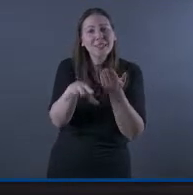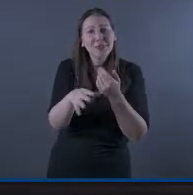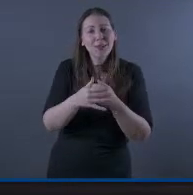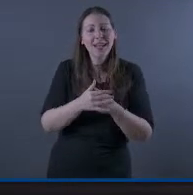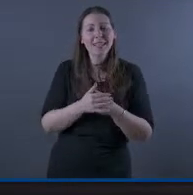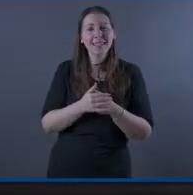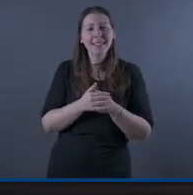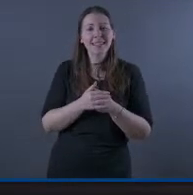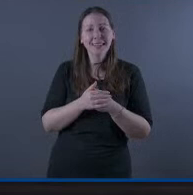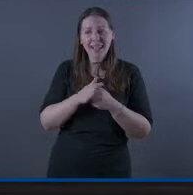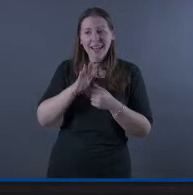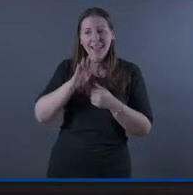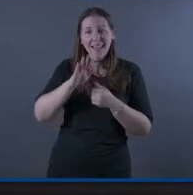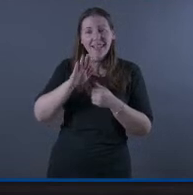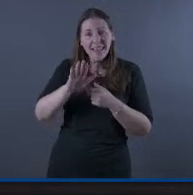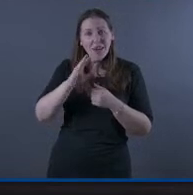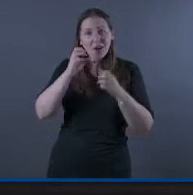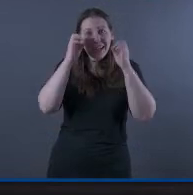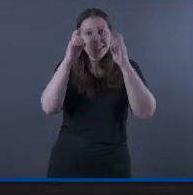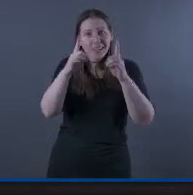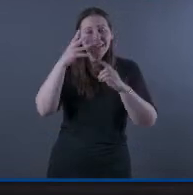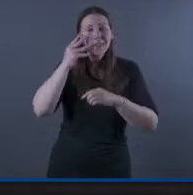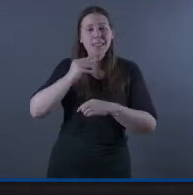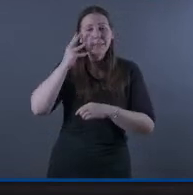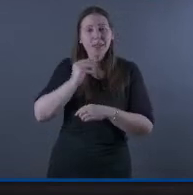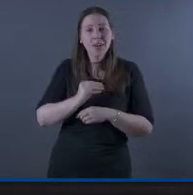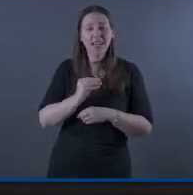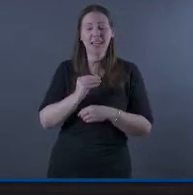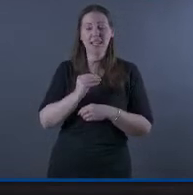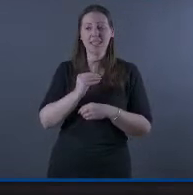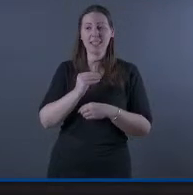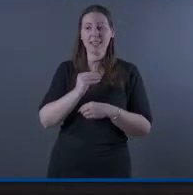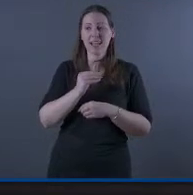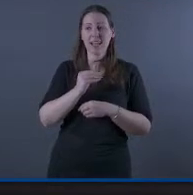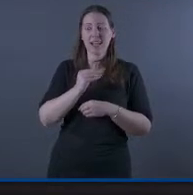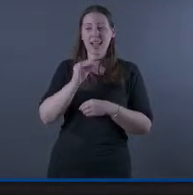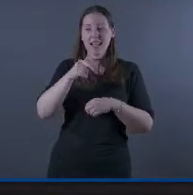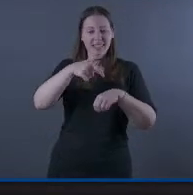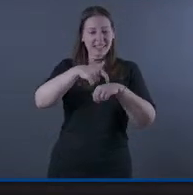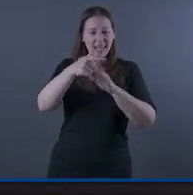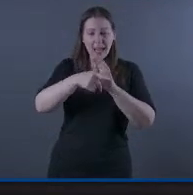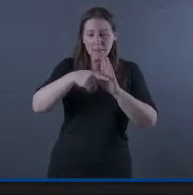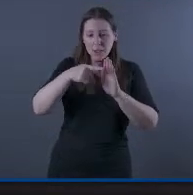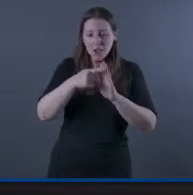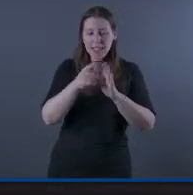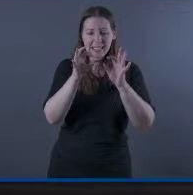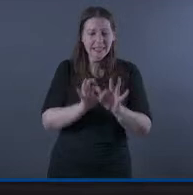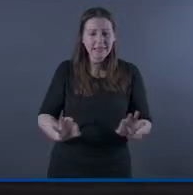educational experience is in an area of such significance and in an area of service and meaning